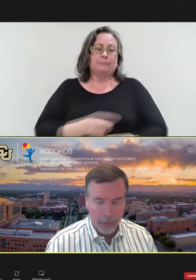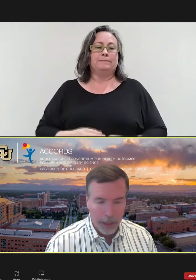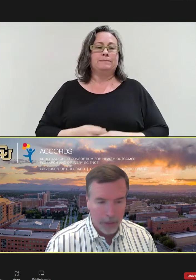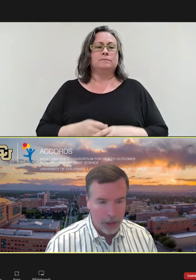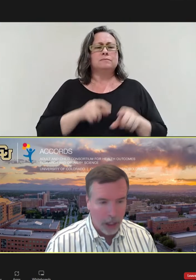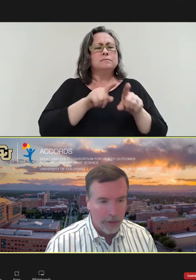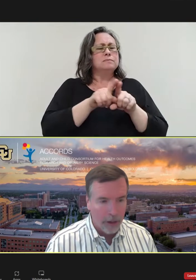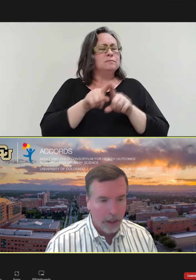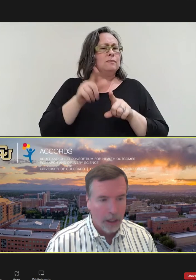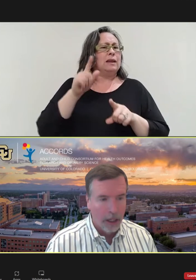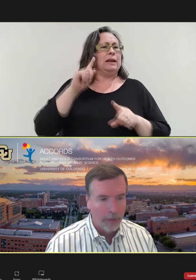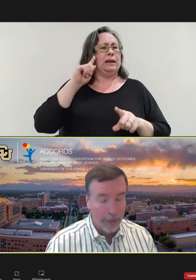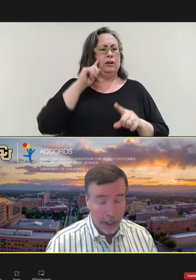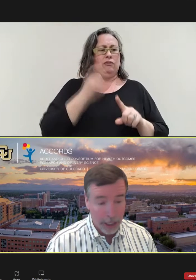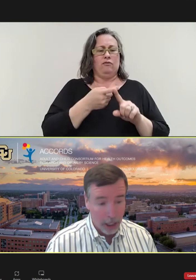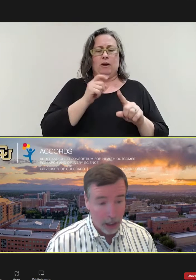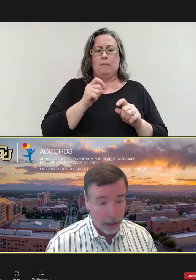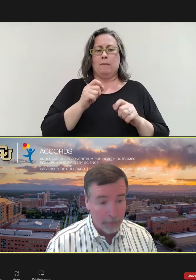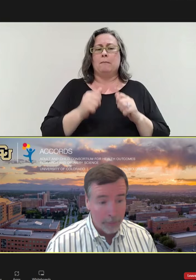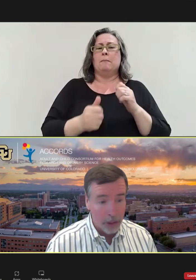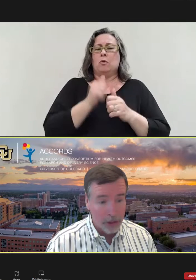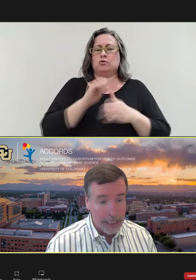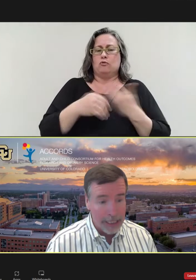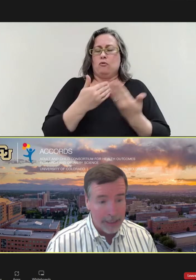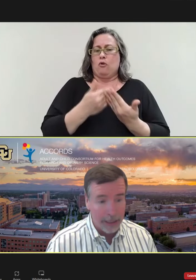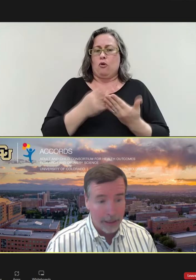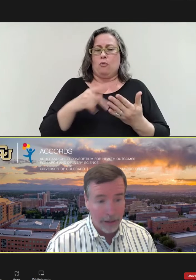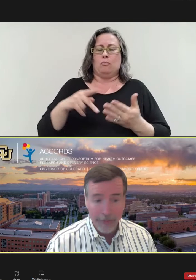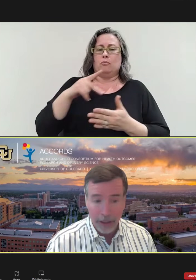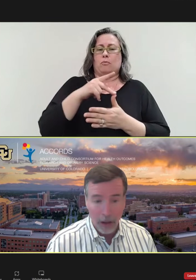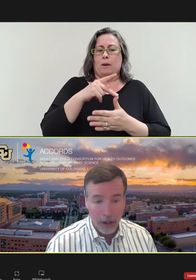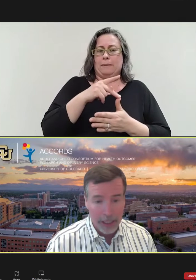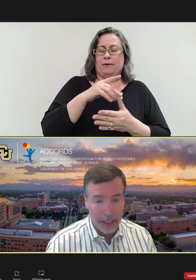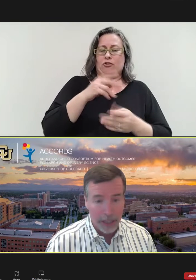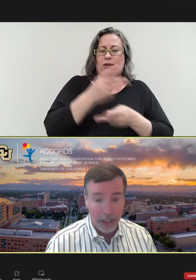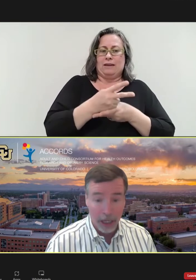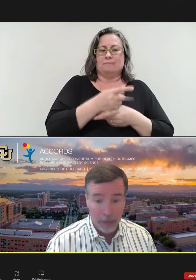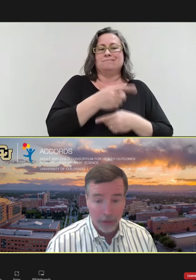pretty much all of our primary care members is that they're having longer discussion times with